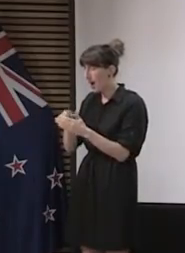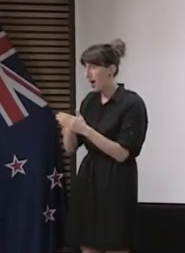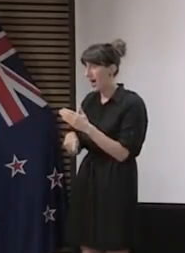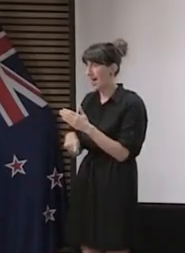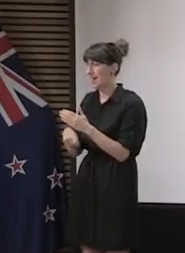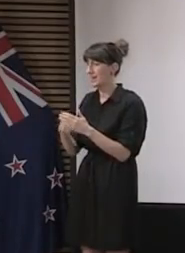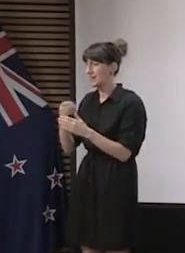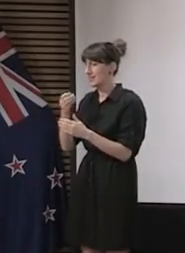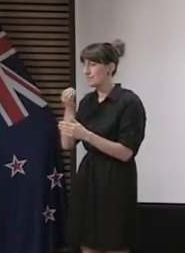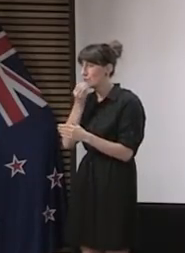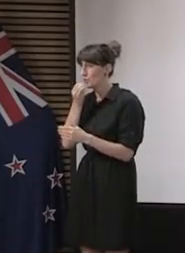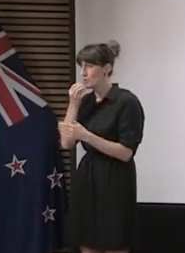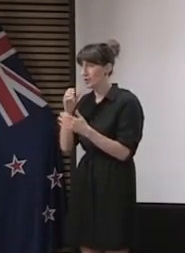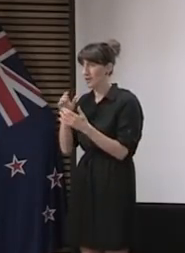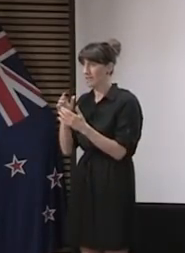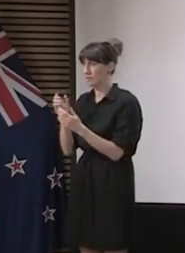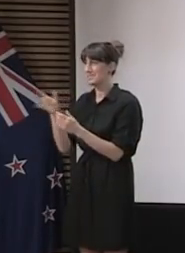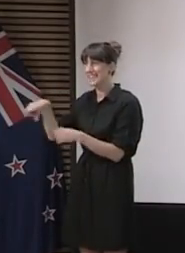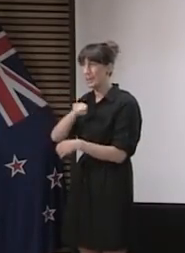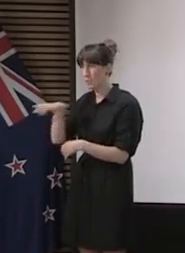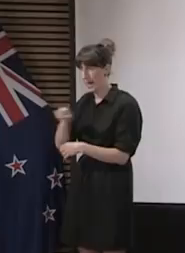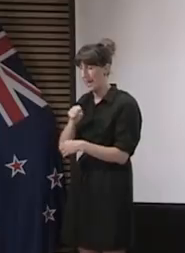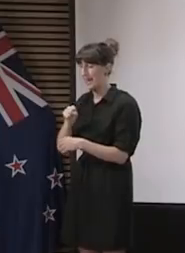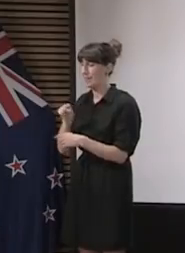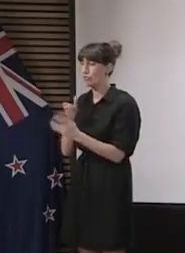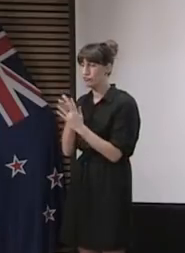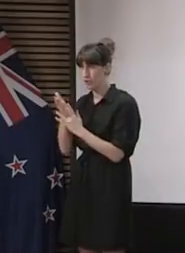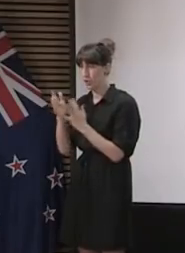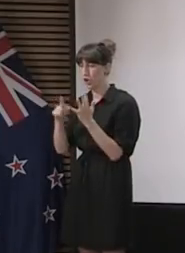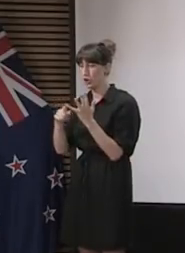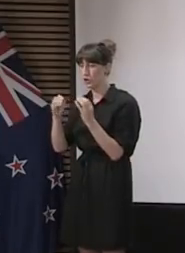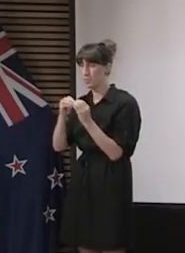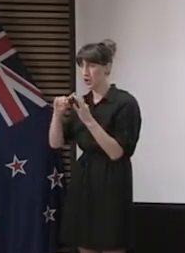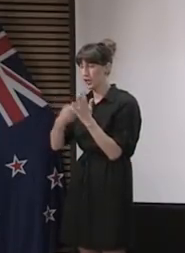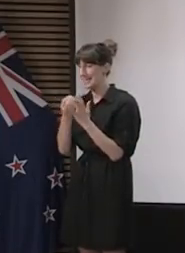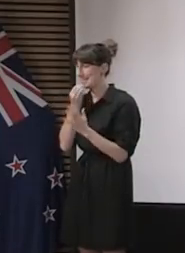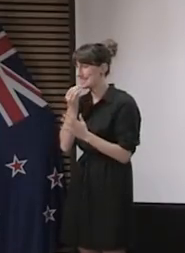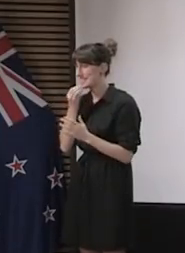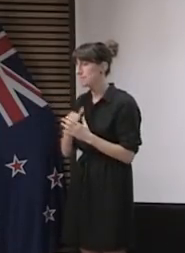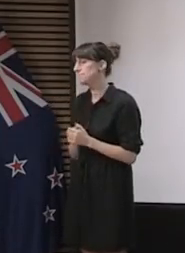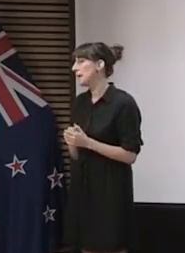week to accessing takeaway food, is just to look atyour favourite local eateryand I do